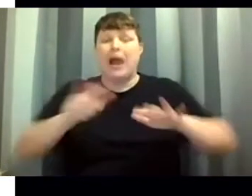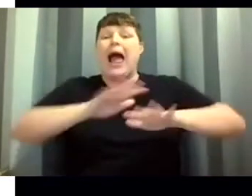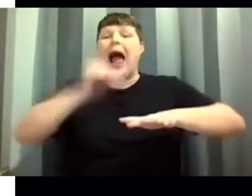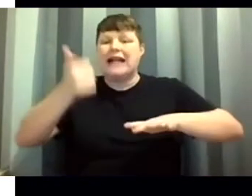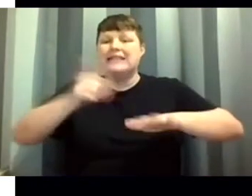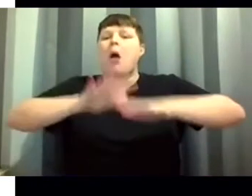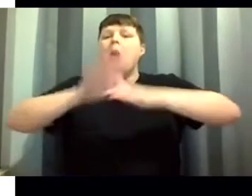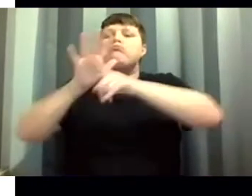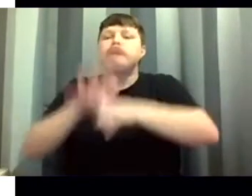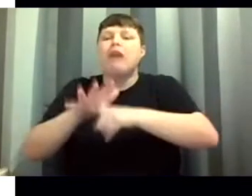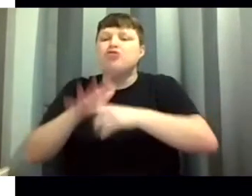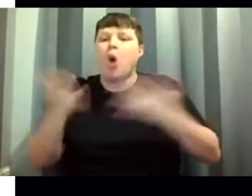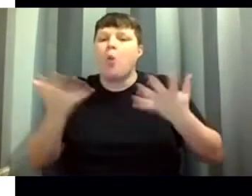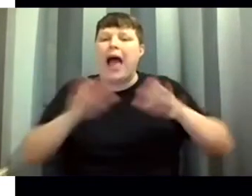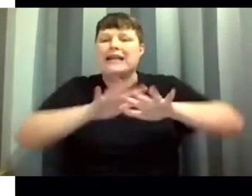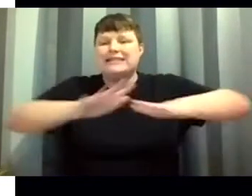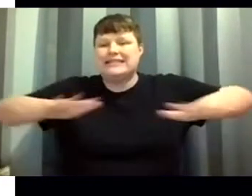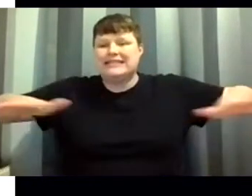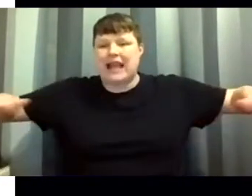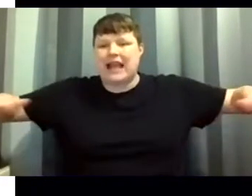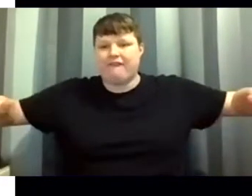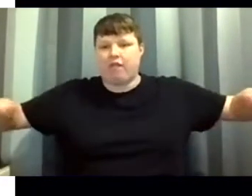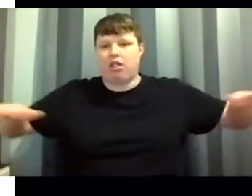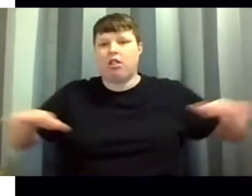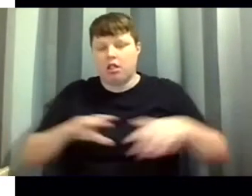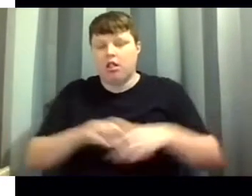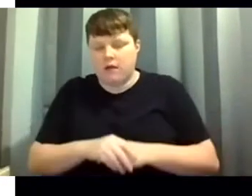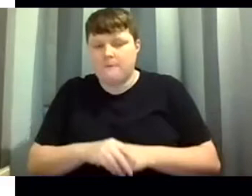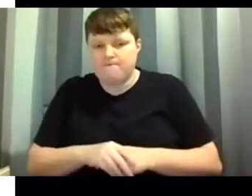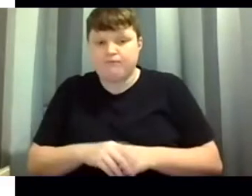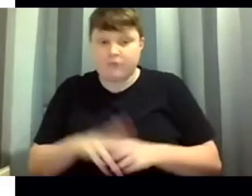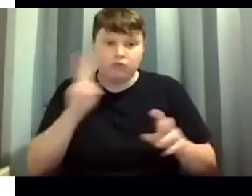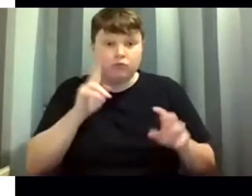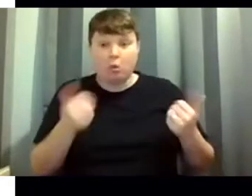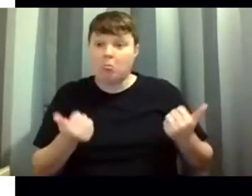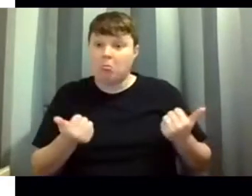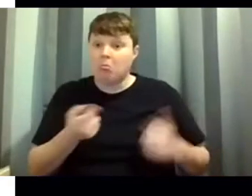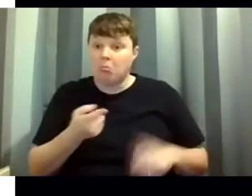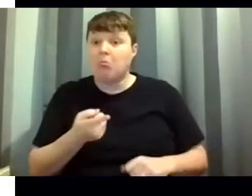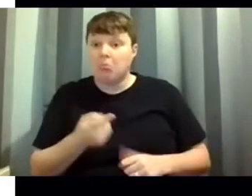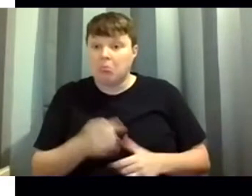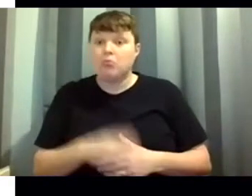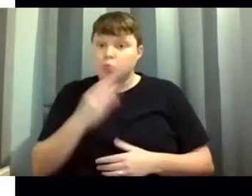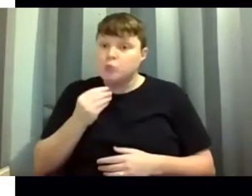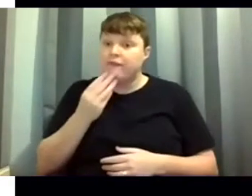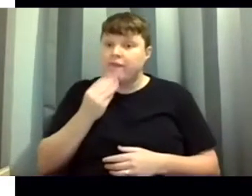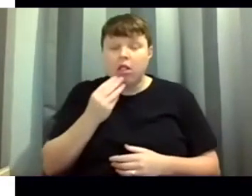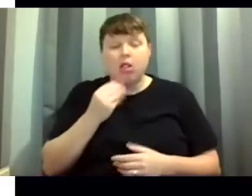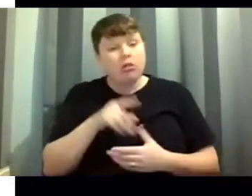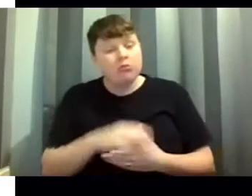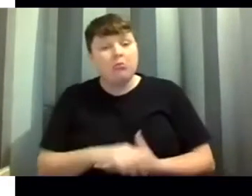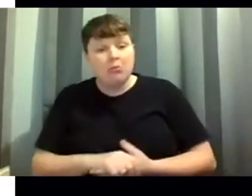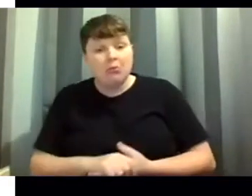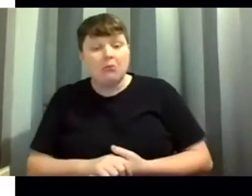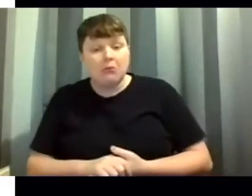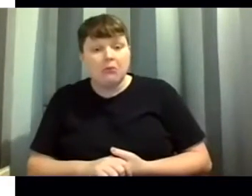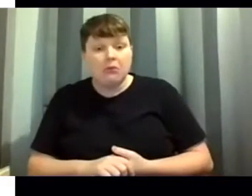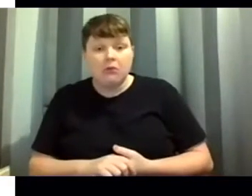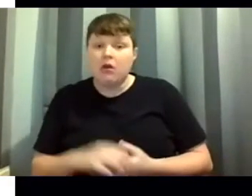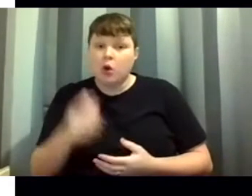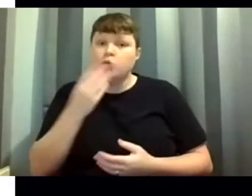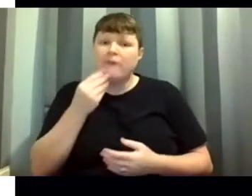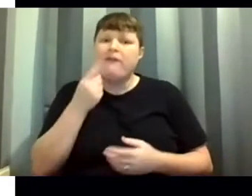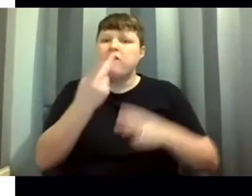It looks pretty useful: this is good! This is useful for a forecaster wanting